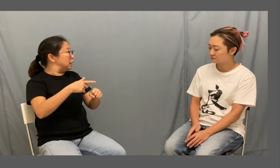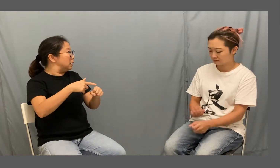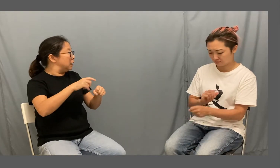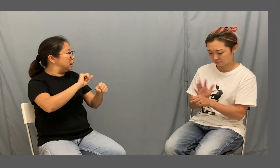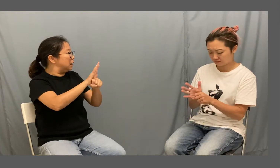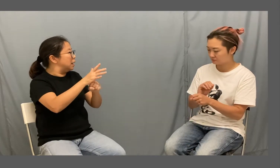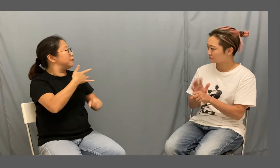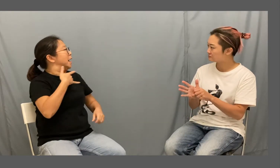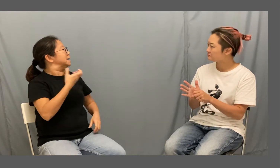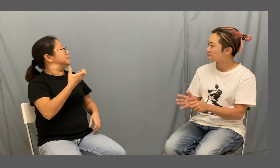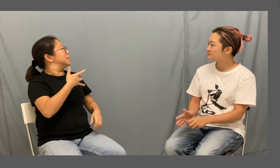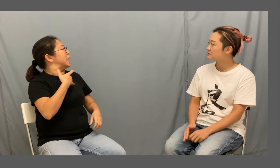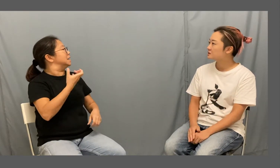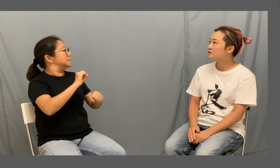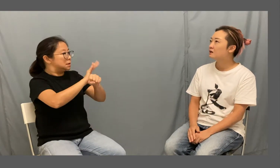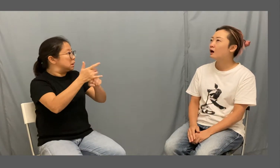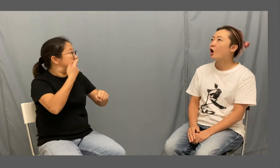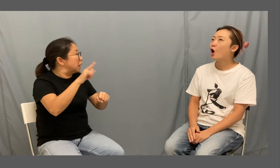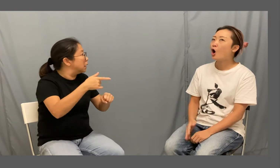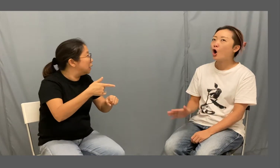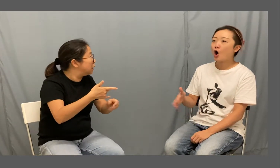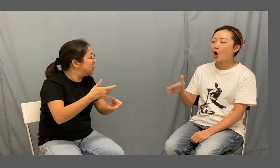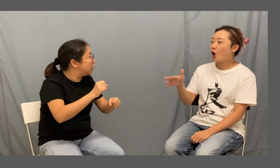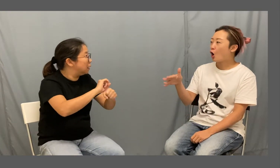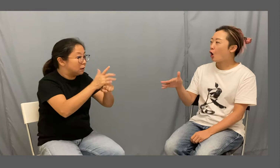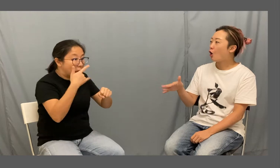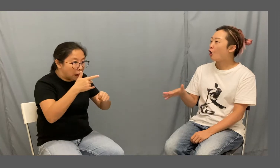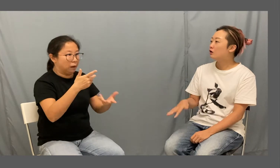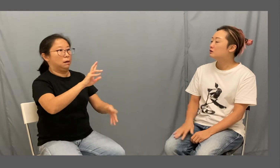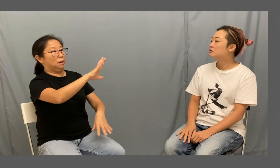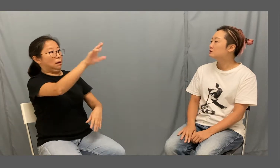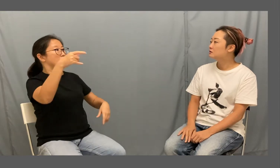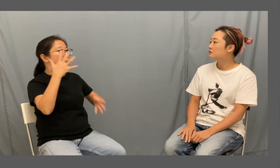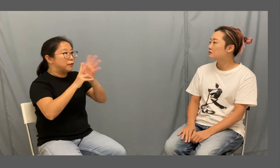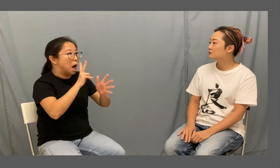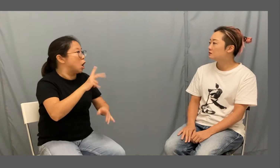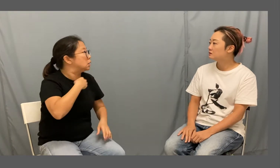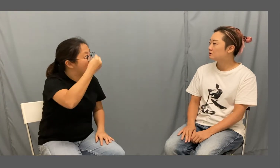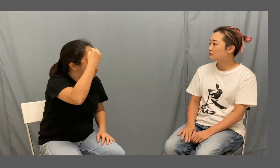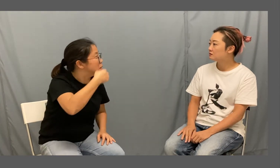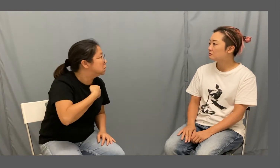Cat: What does this sign mean? [coronavirus] Lisa: Pneumonia >>Cat: I see Lisa: I have to catch up with the change